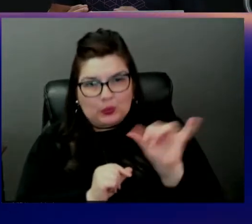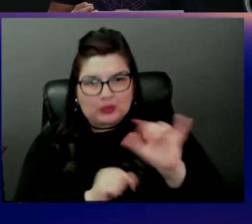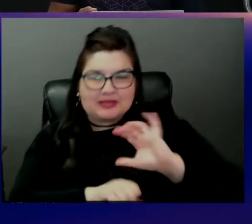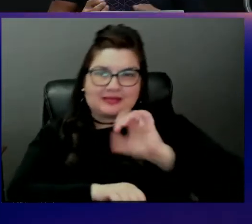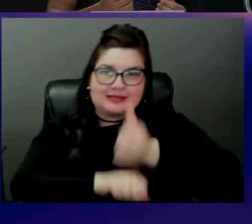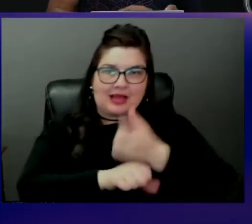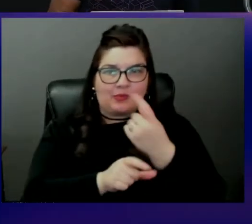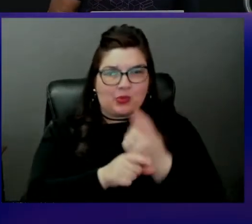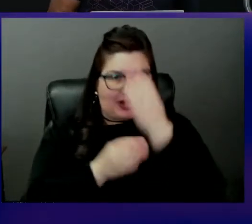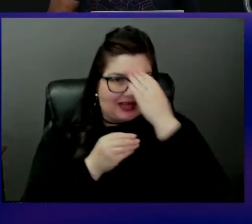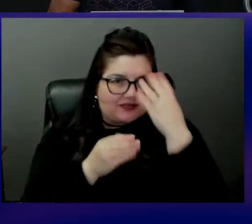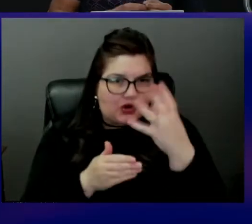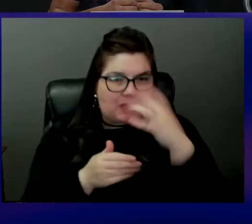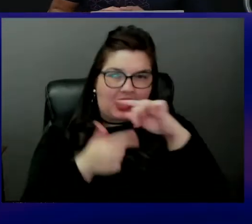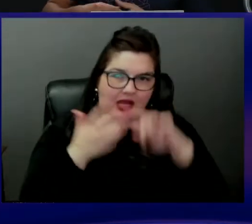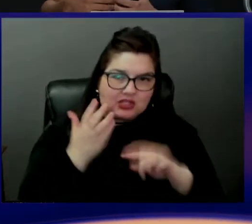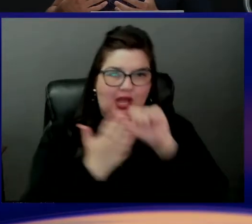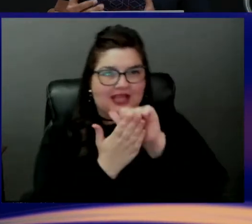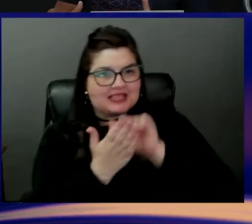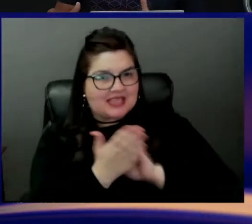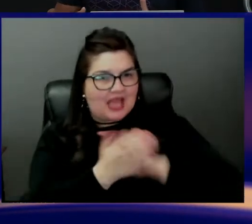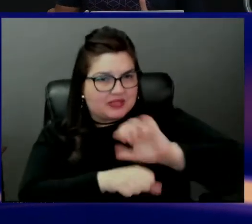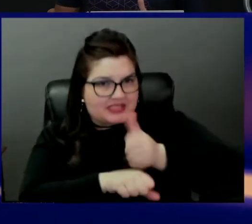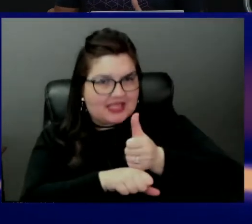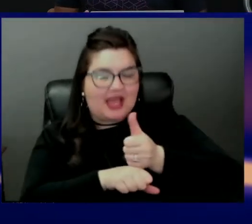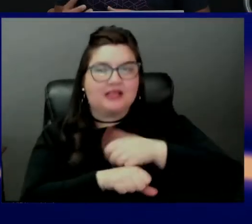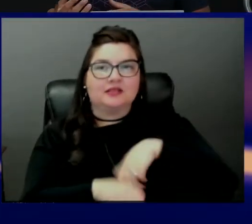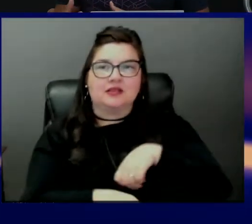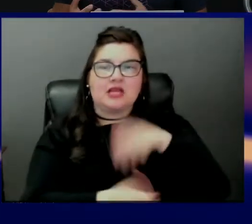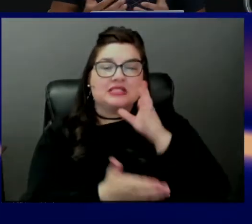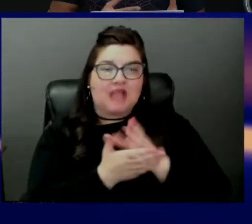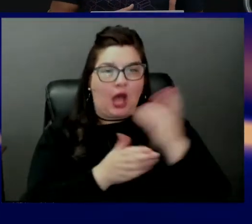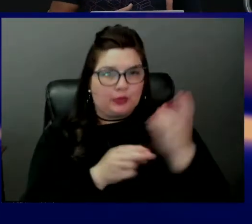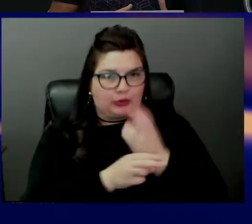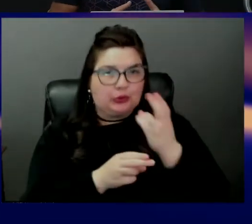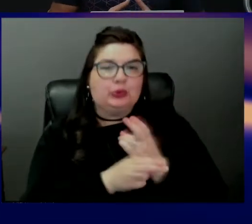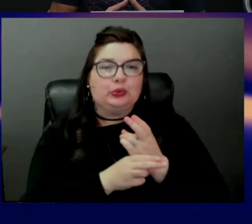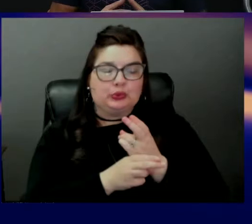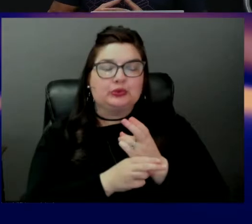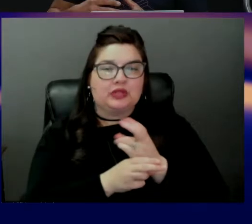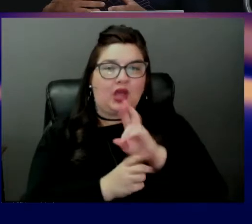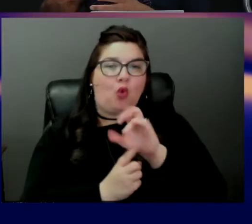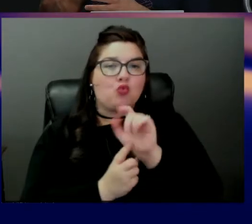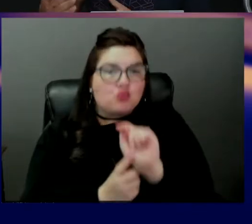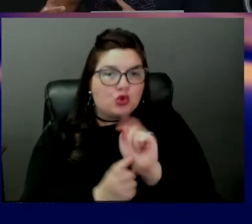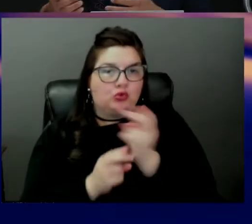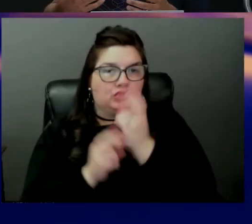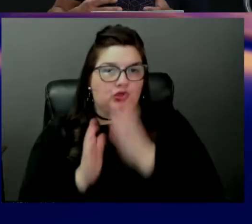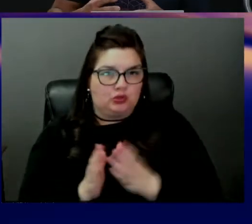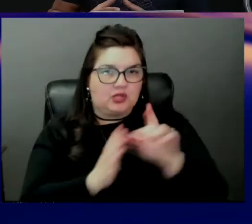We got our account set up. We stopped using our account route user. We started using IEM users and talked about putting the users in groups,